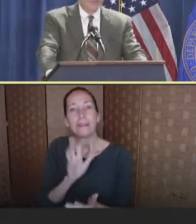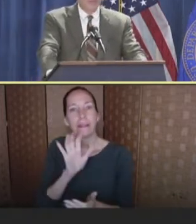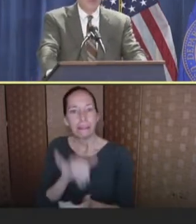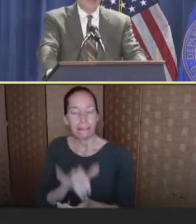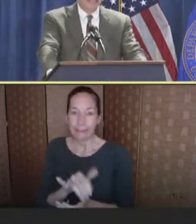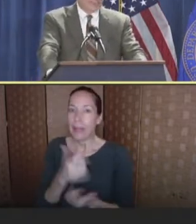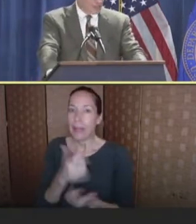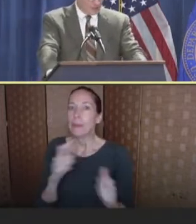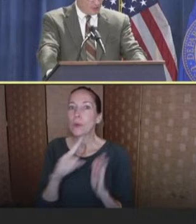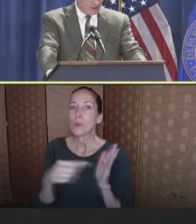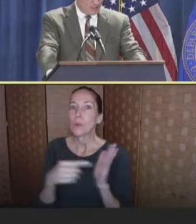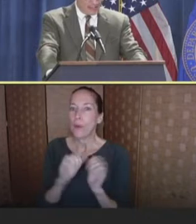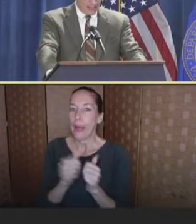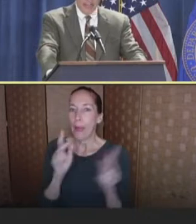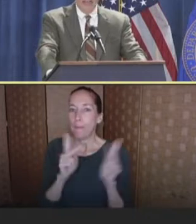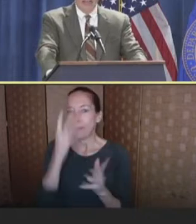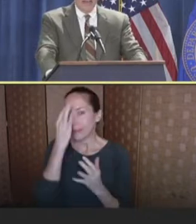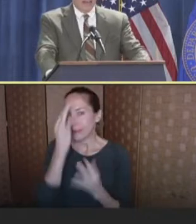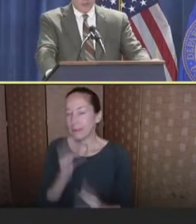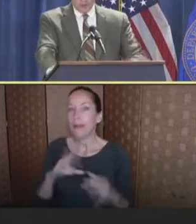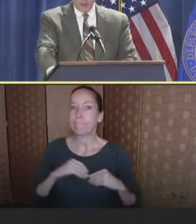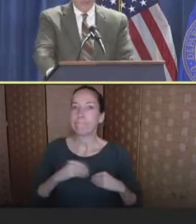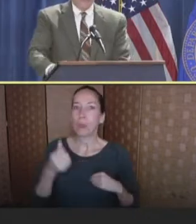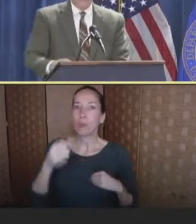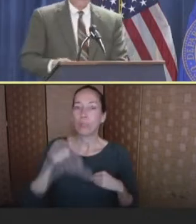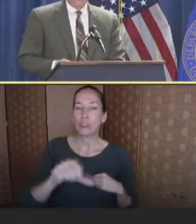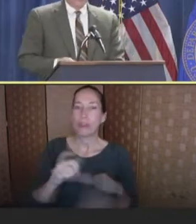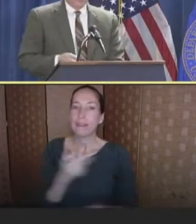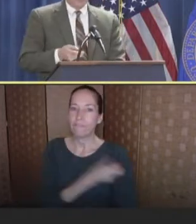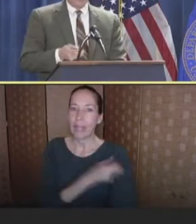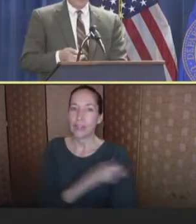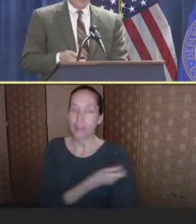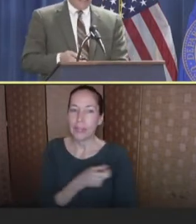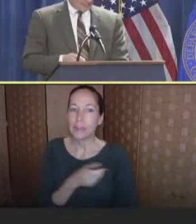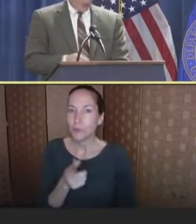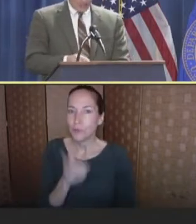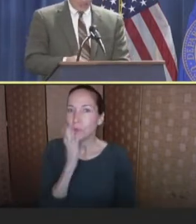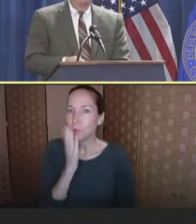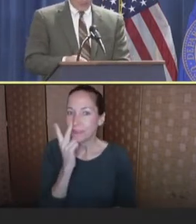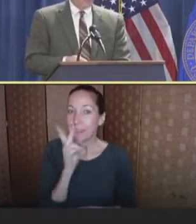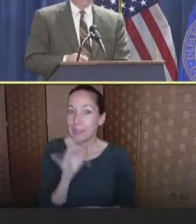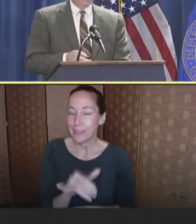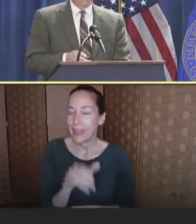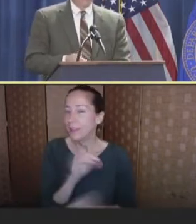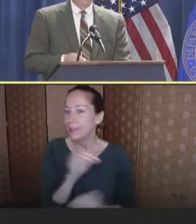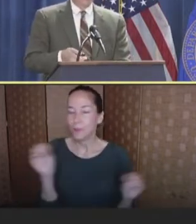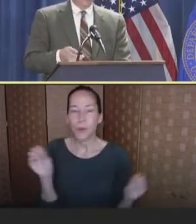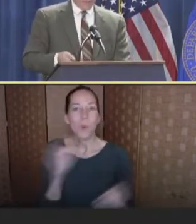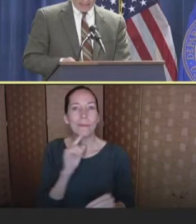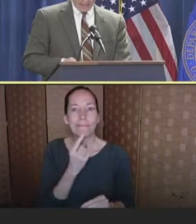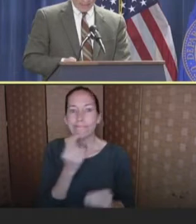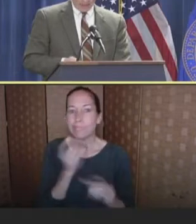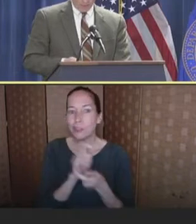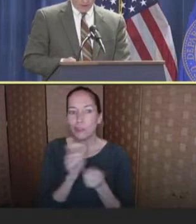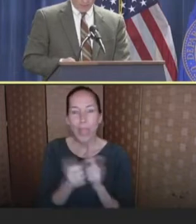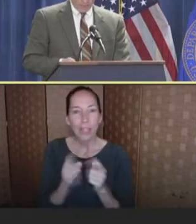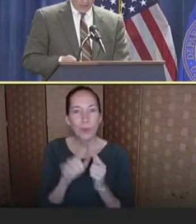these recommendations address that. You'll also find there's no significant changes to these recs from the last time around.